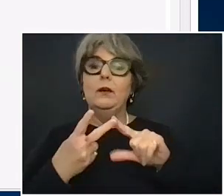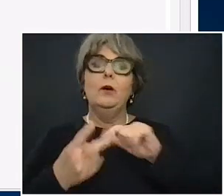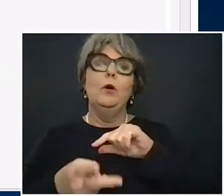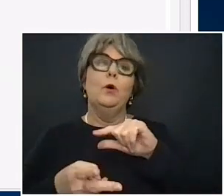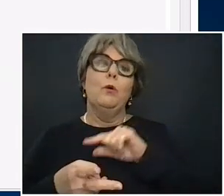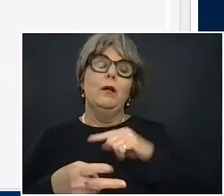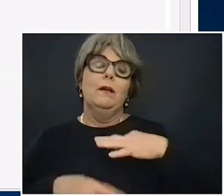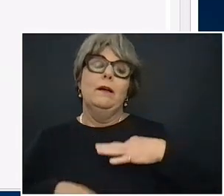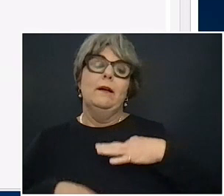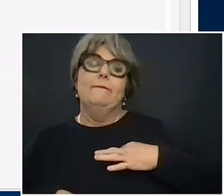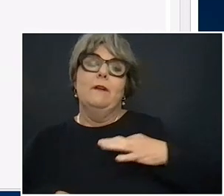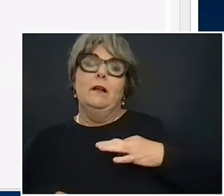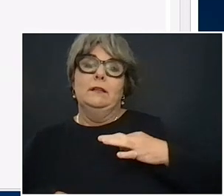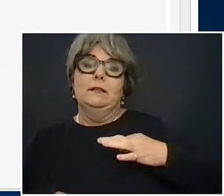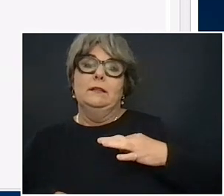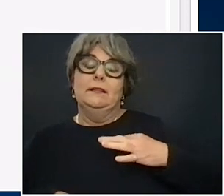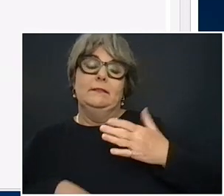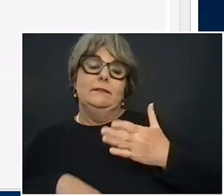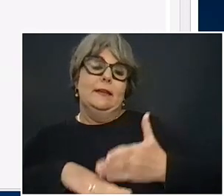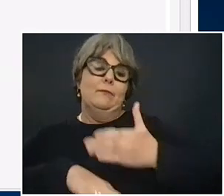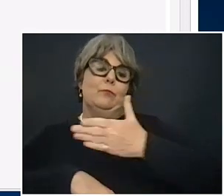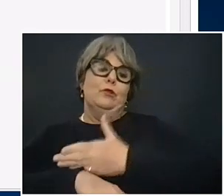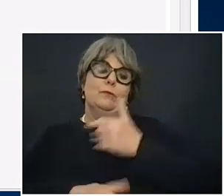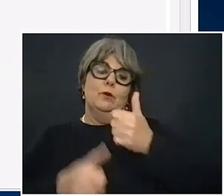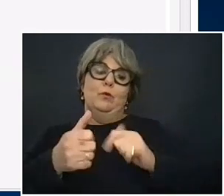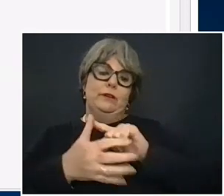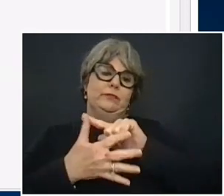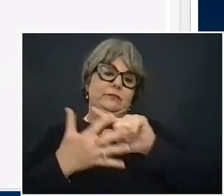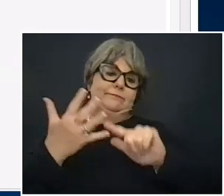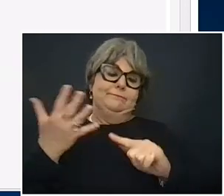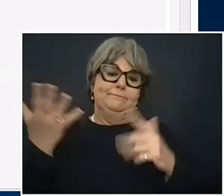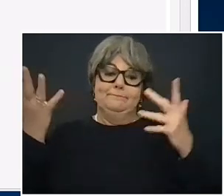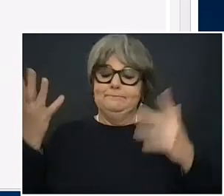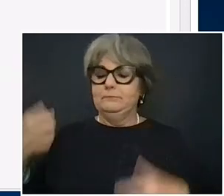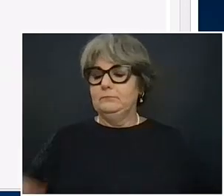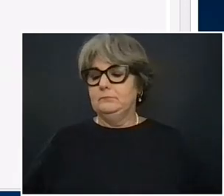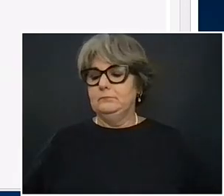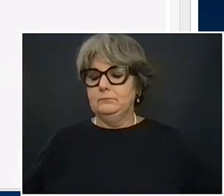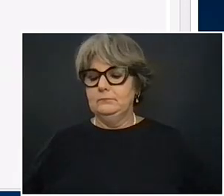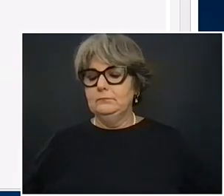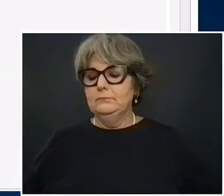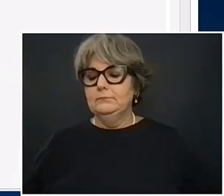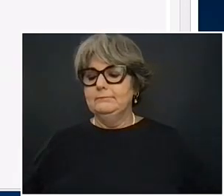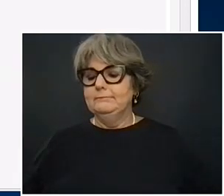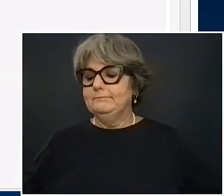quality improvement activity? And, you know, candidly, it's very hard